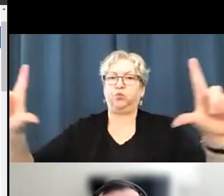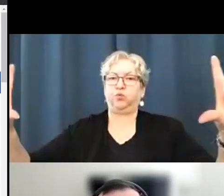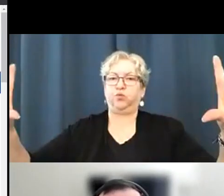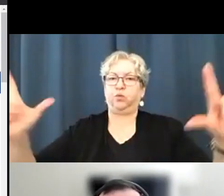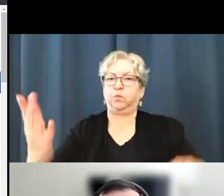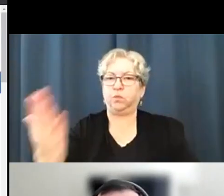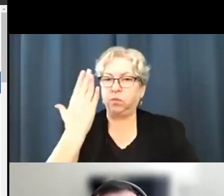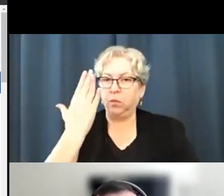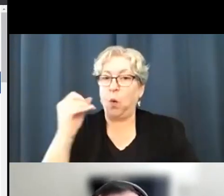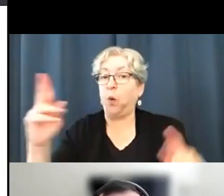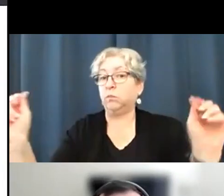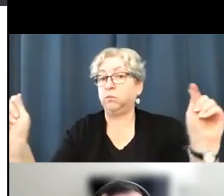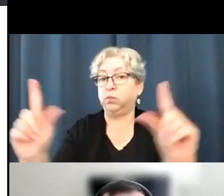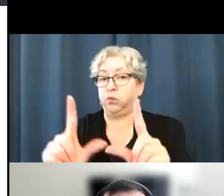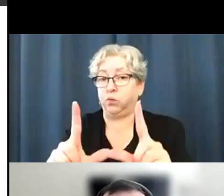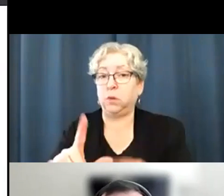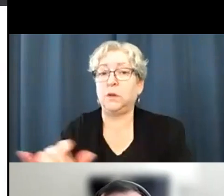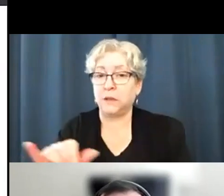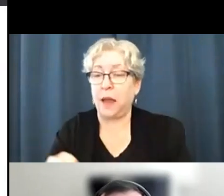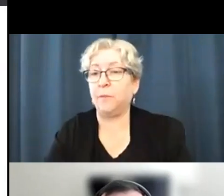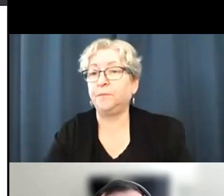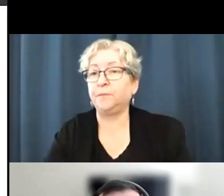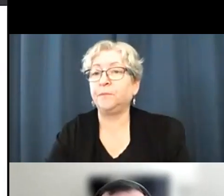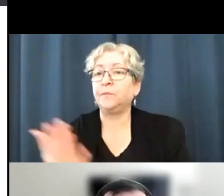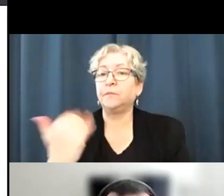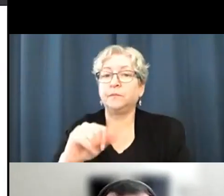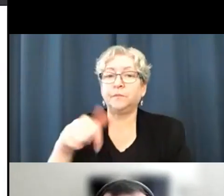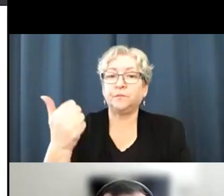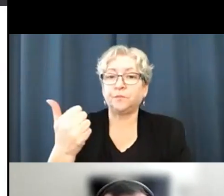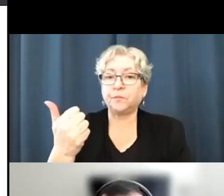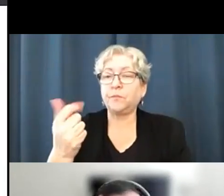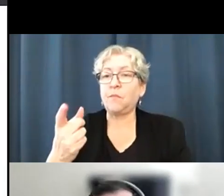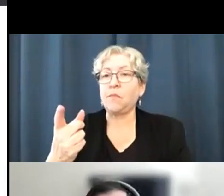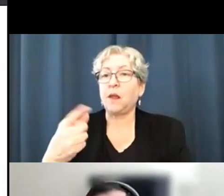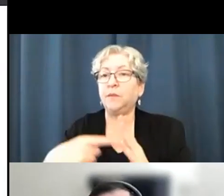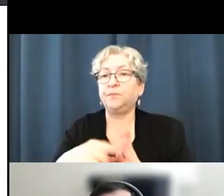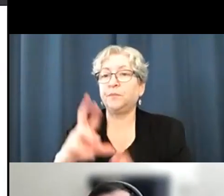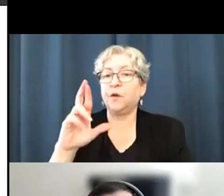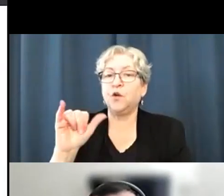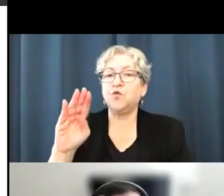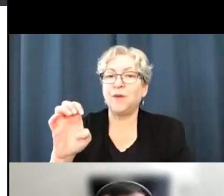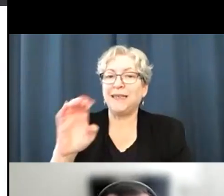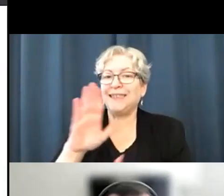So, another example that we have here is the RAISE Center. So, here's the... This might be the old site, I'm sorry,